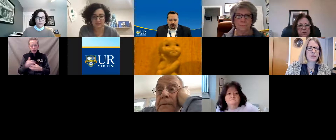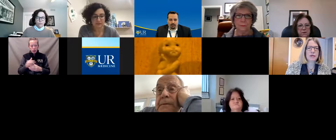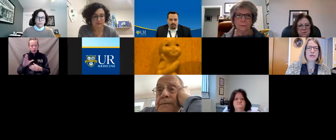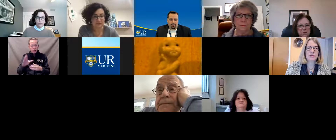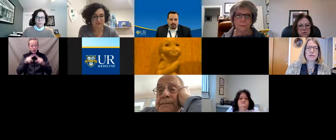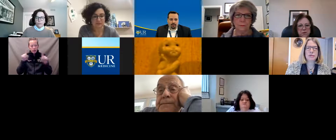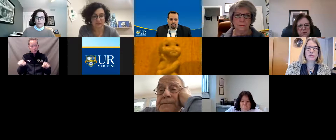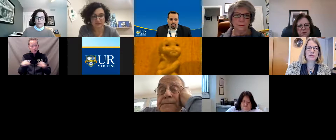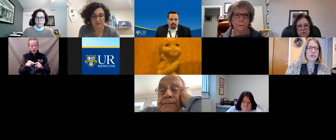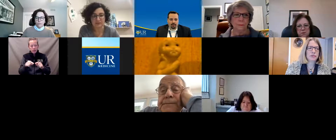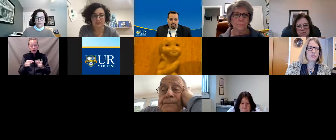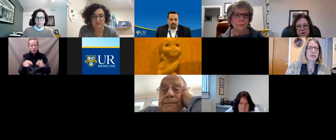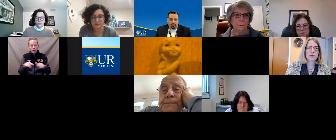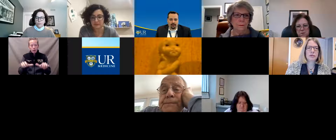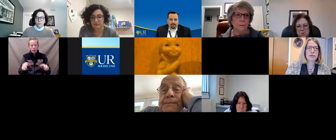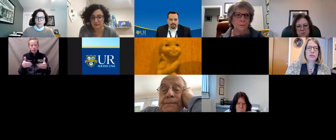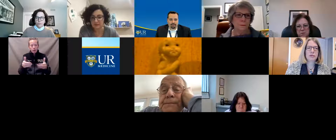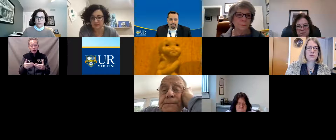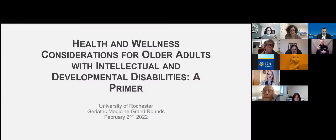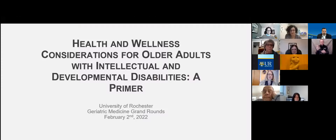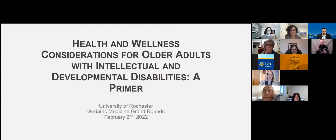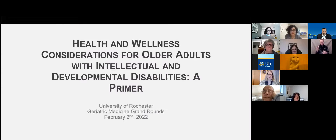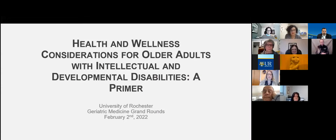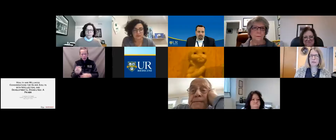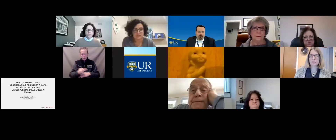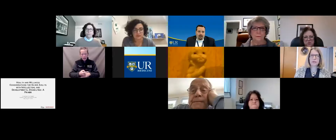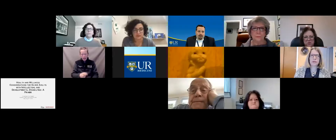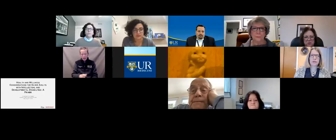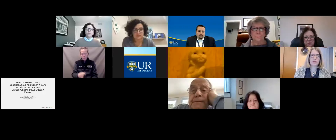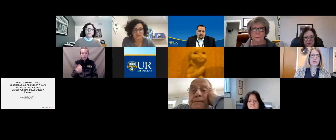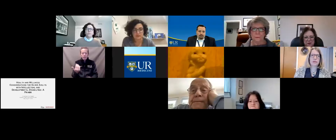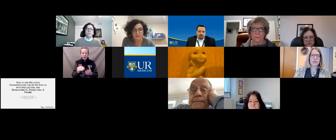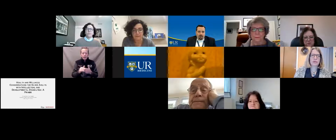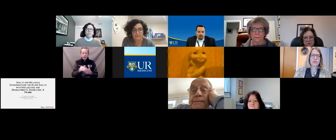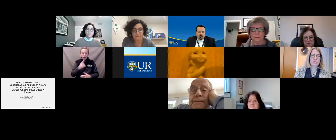the introduction of our three speakers today. So again I'm absolutely delighted to welcome